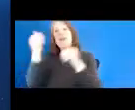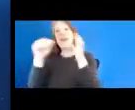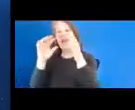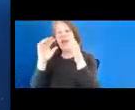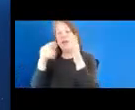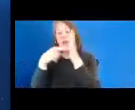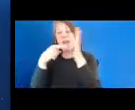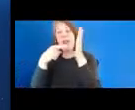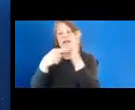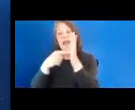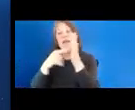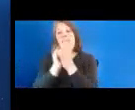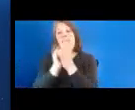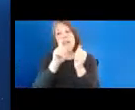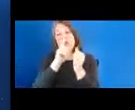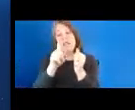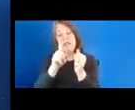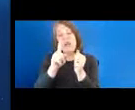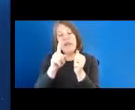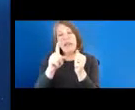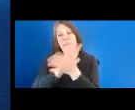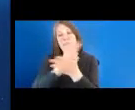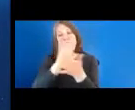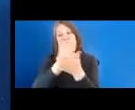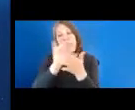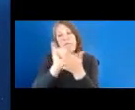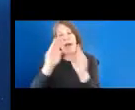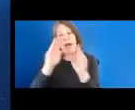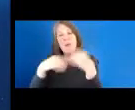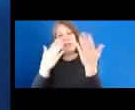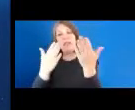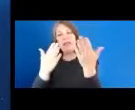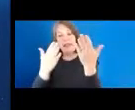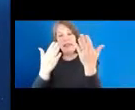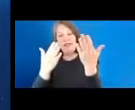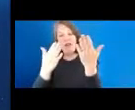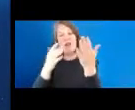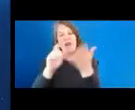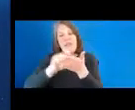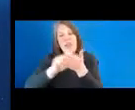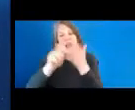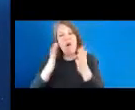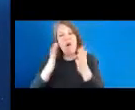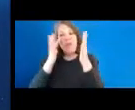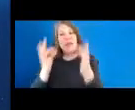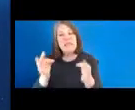16:36:45 This is really a paper that was delivered. The author decided in addition to the paper